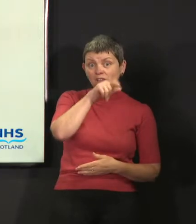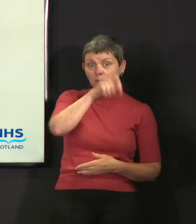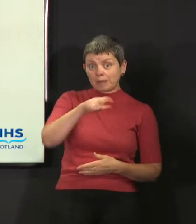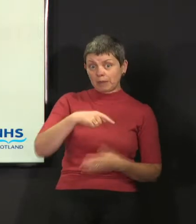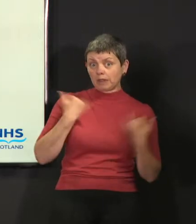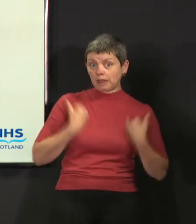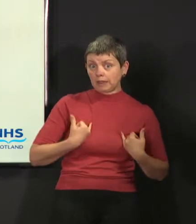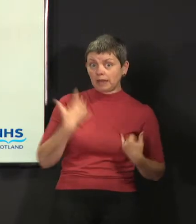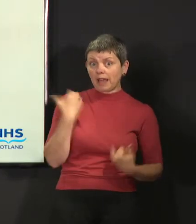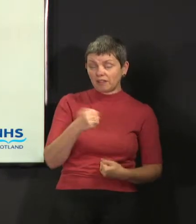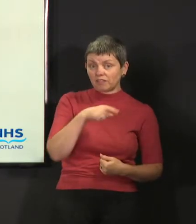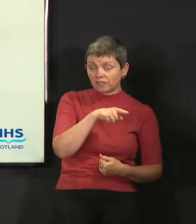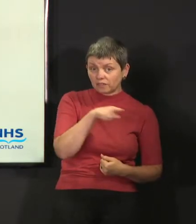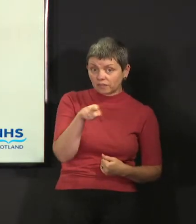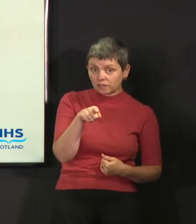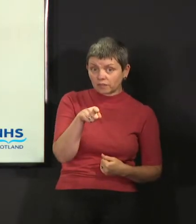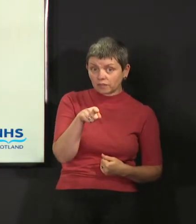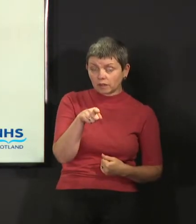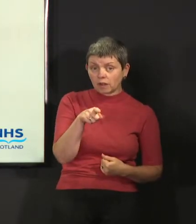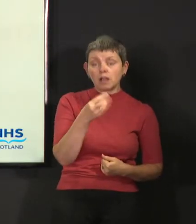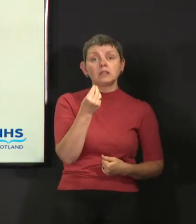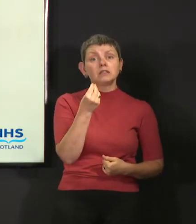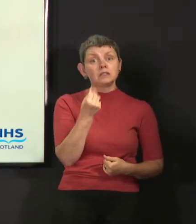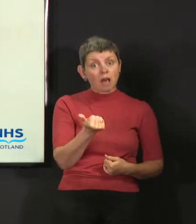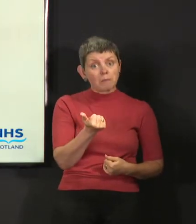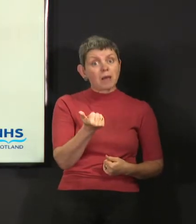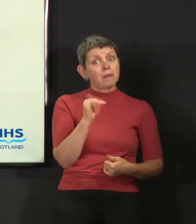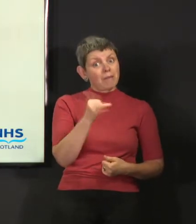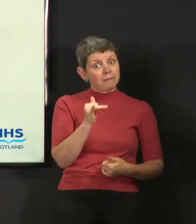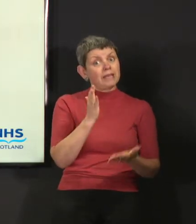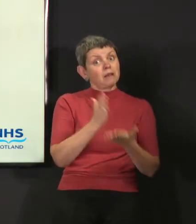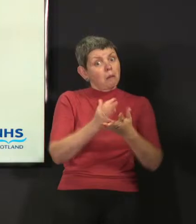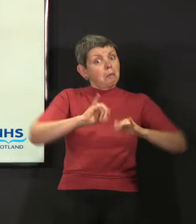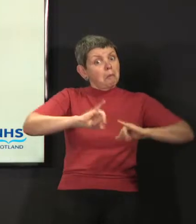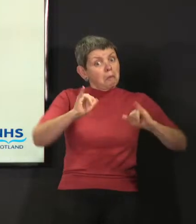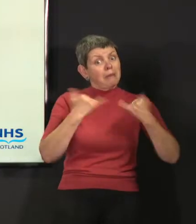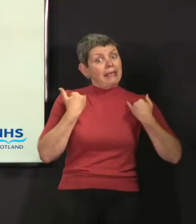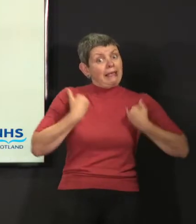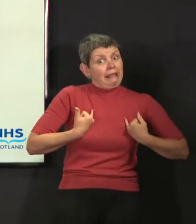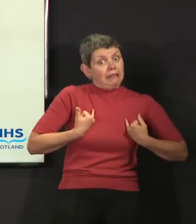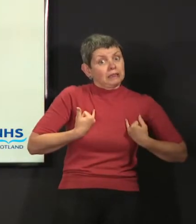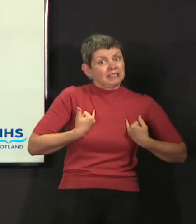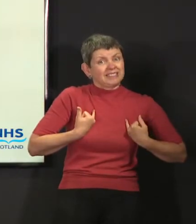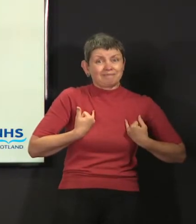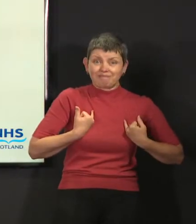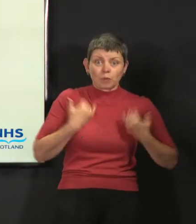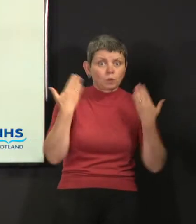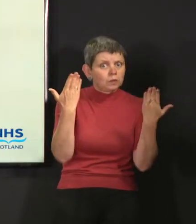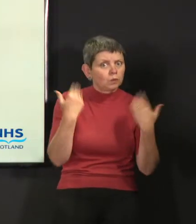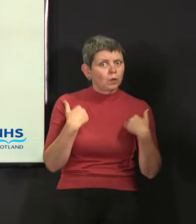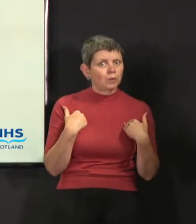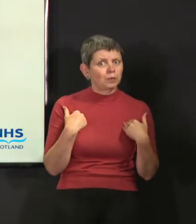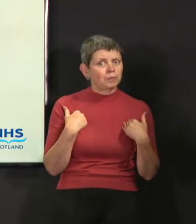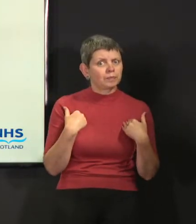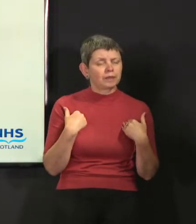I don't know but some of them could get seriously unwell. This virus is not to be trifled with, do not underestimate the